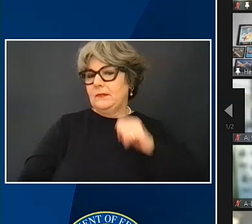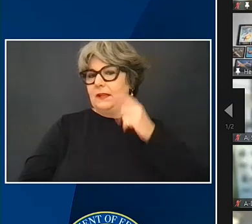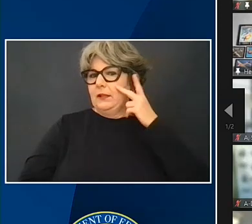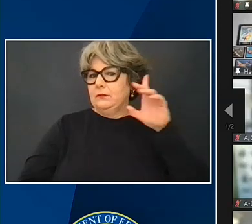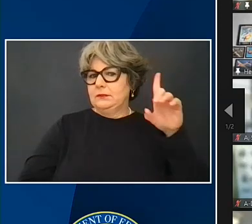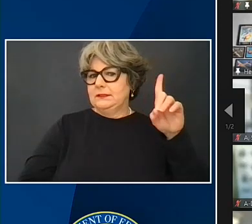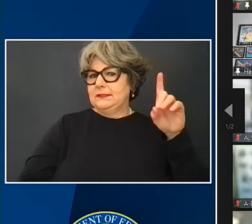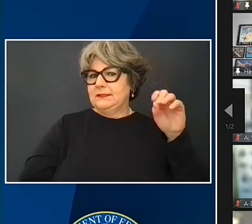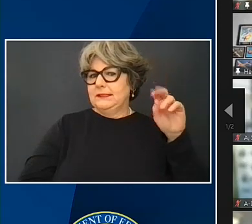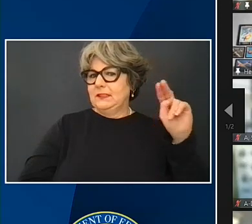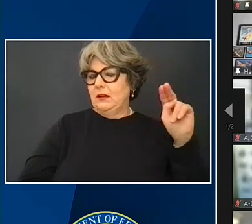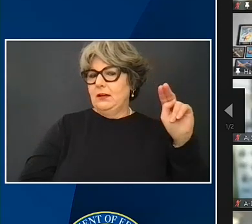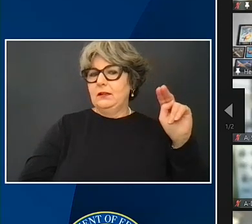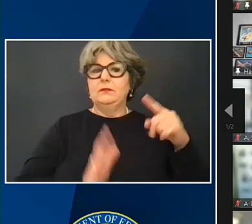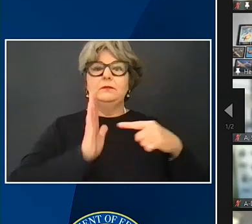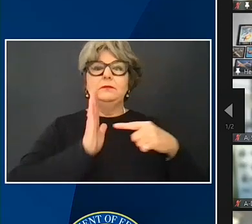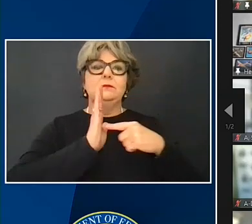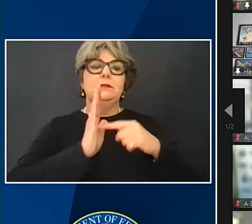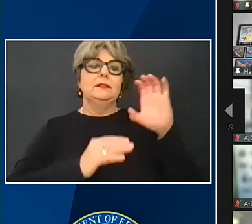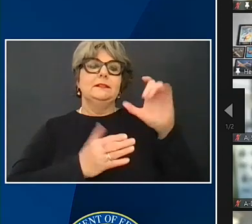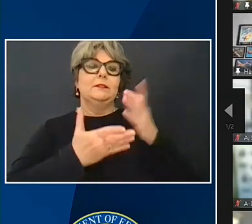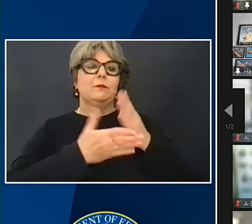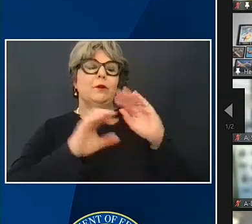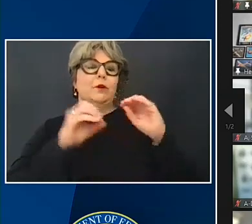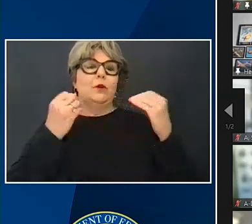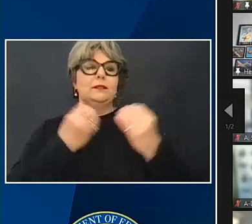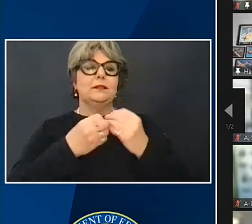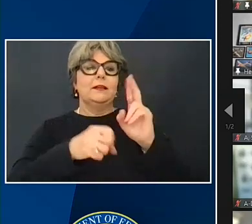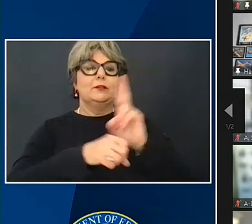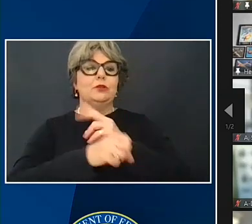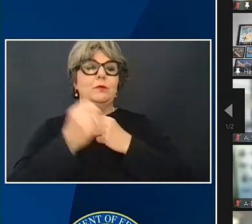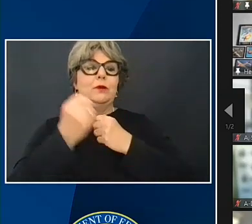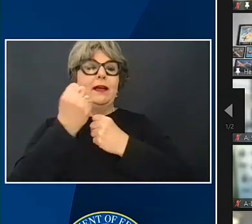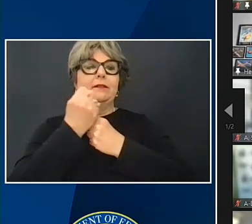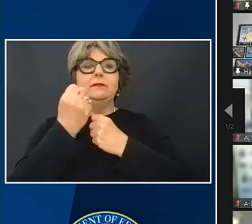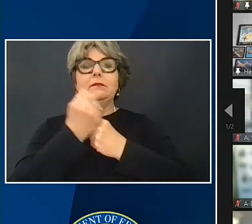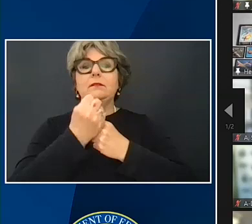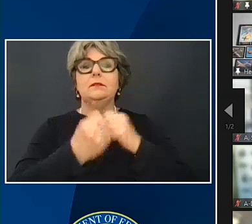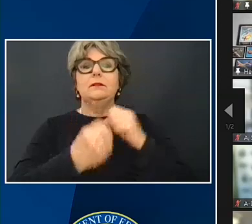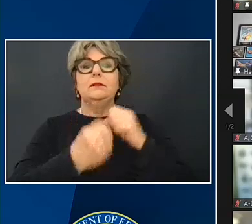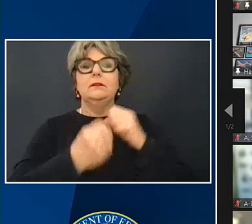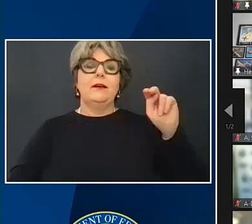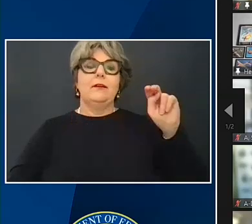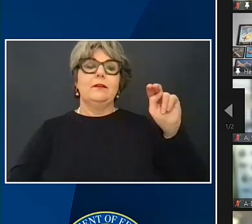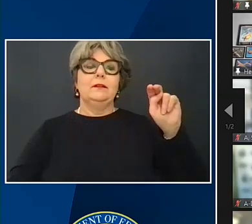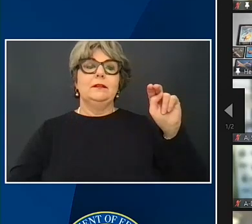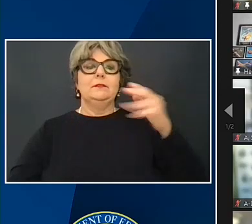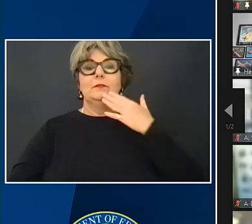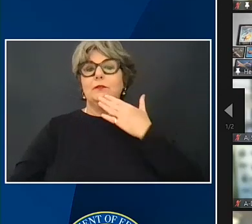Representing civil rights organizations and consumer advocates, we are joined by Carolyn Fast. Good morning. Good morning, Carolyn.